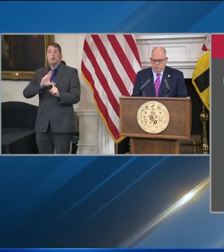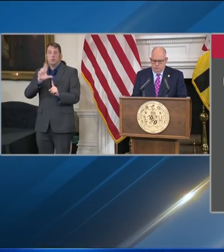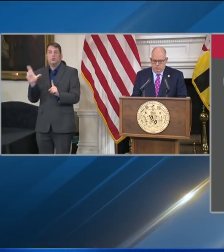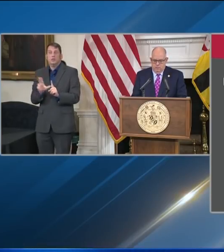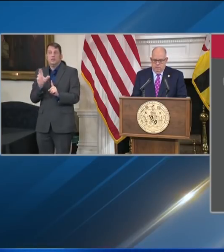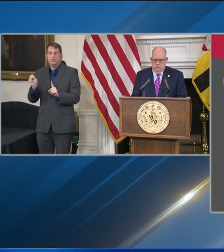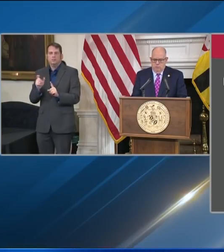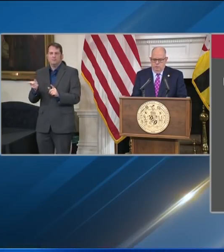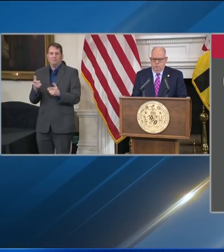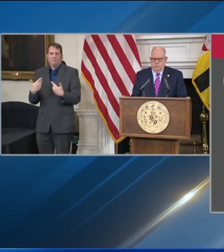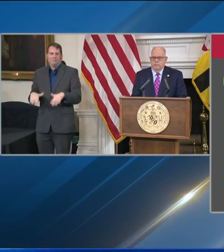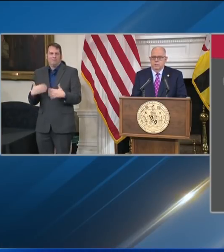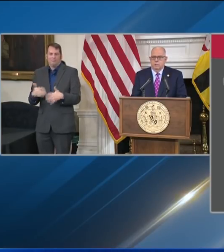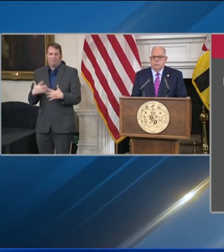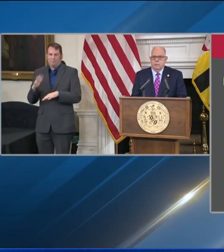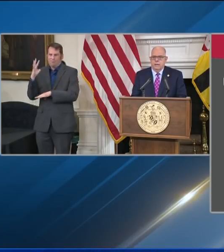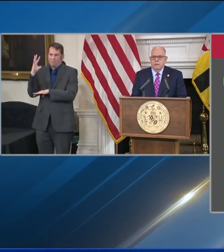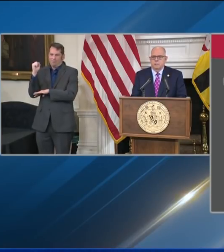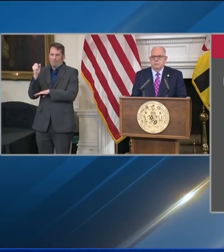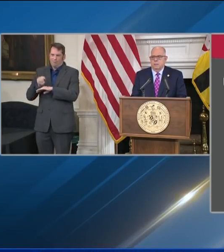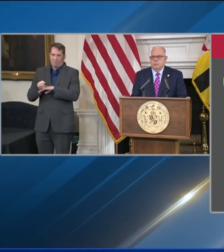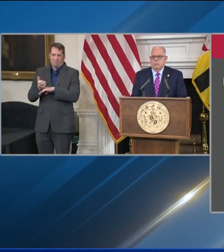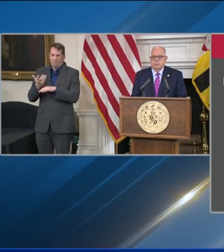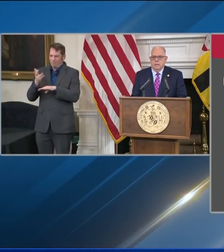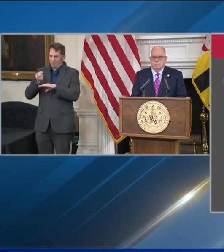YESTERDAY COVID-19 HOSPITALIZATIONS IN THE U.S.